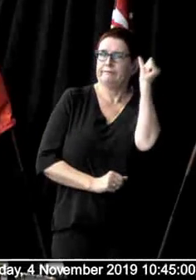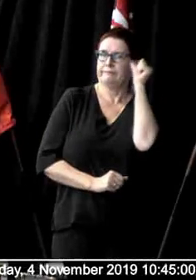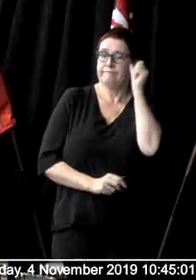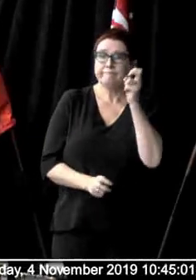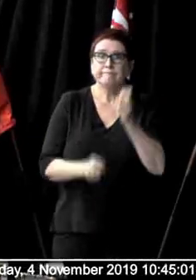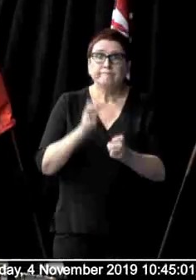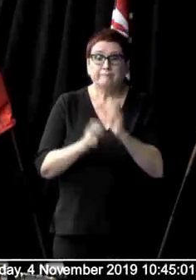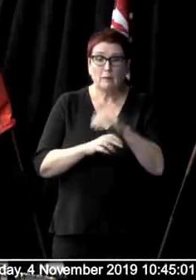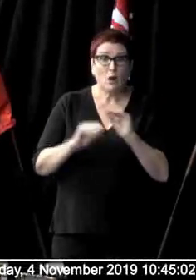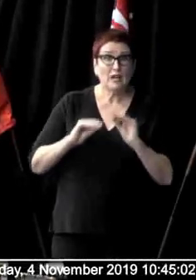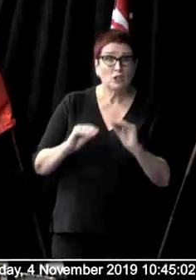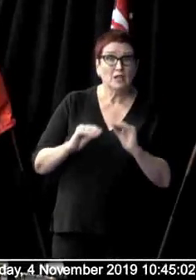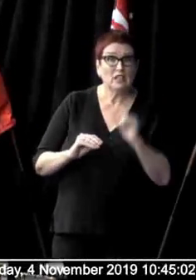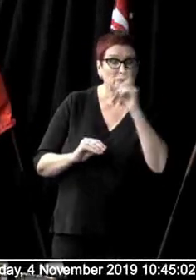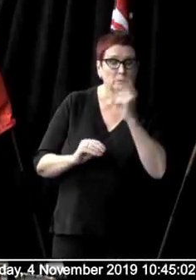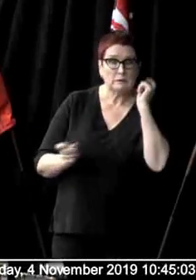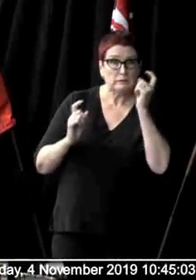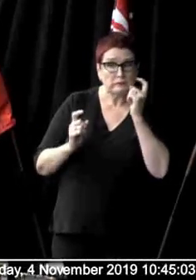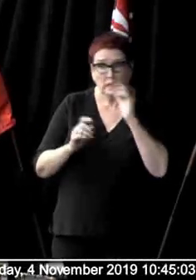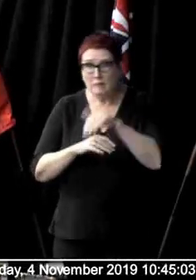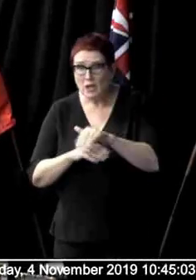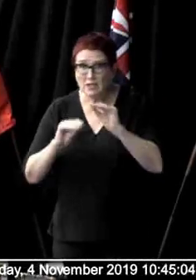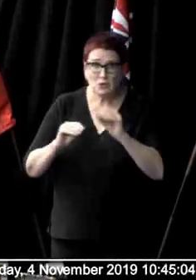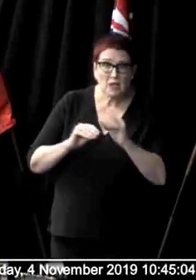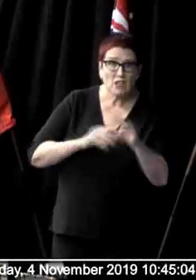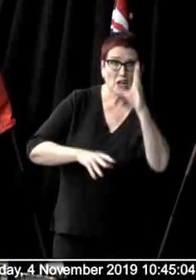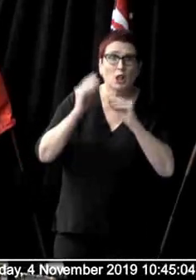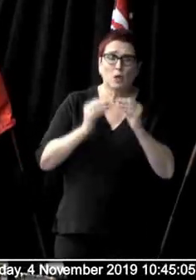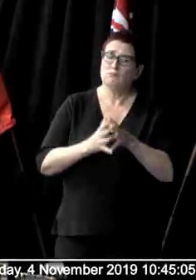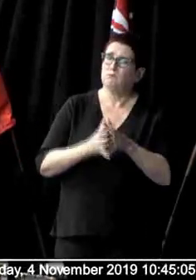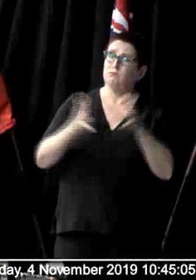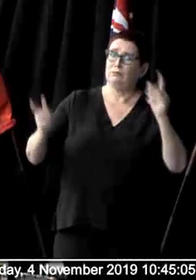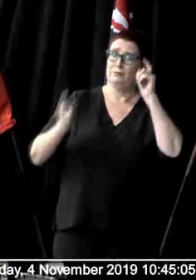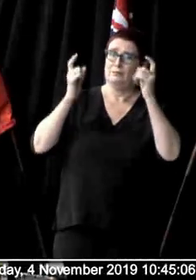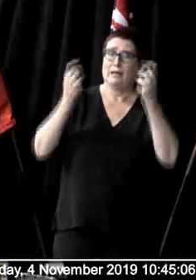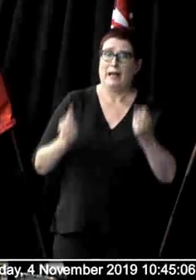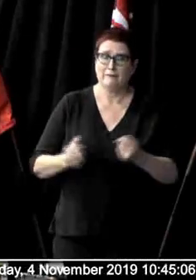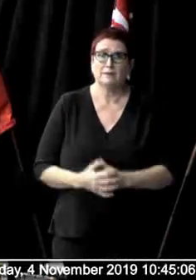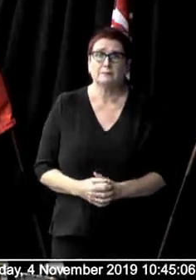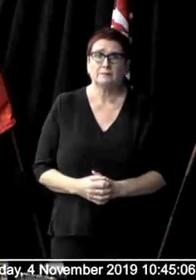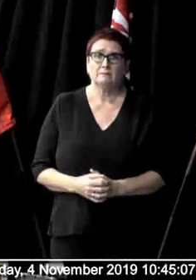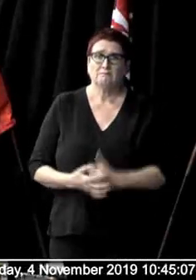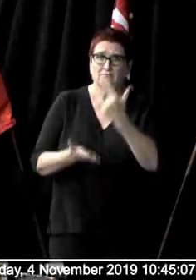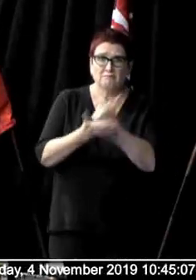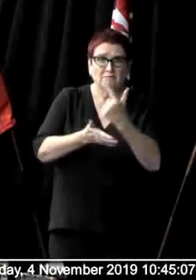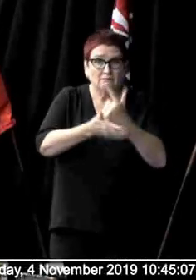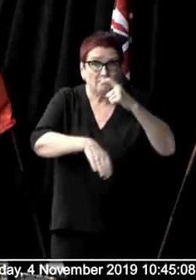of education and learning are vast, that significant time, effort and resources